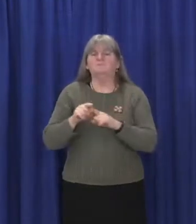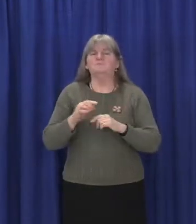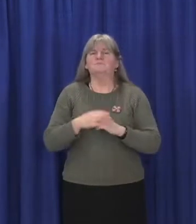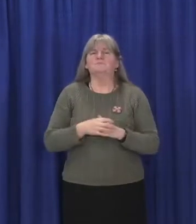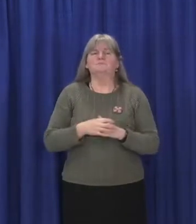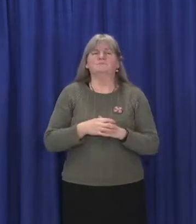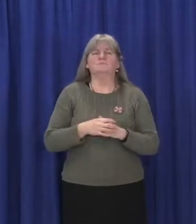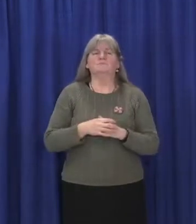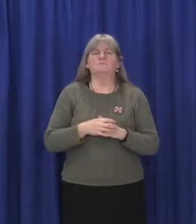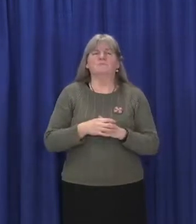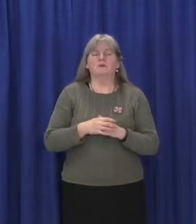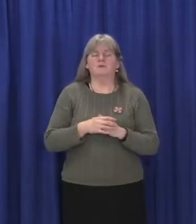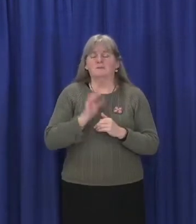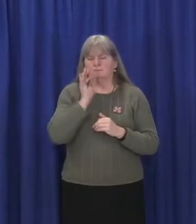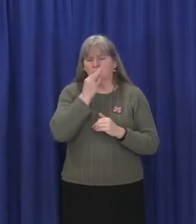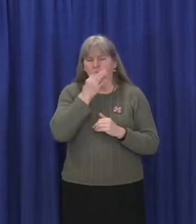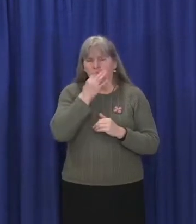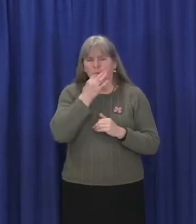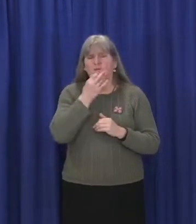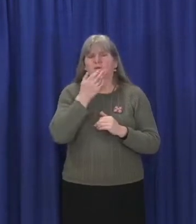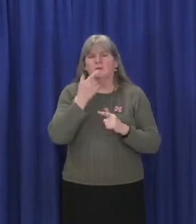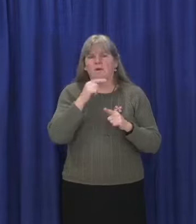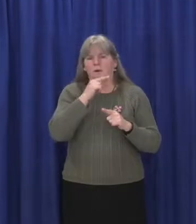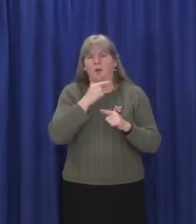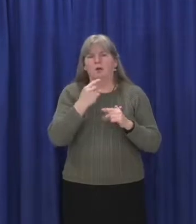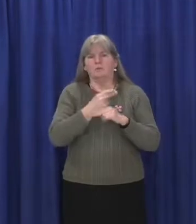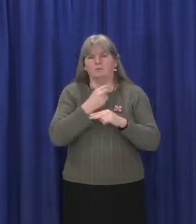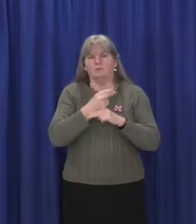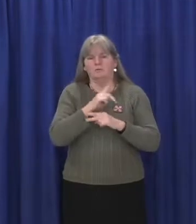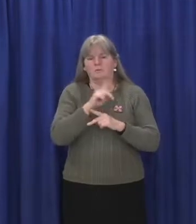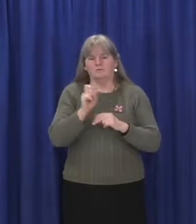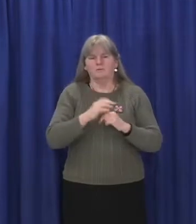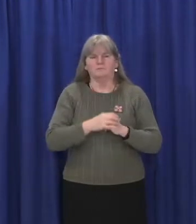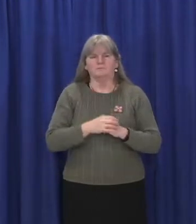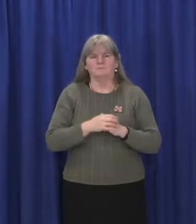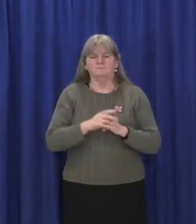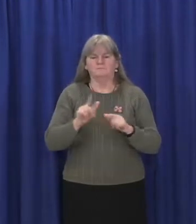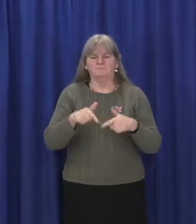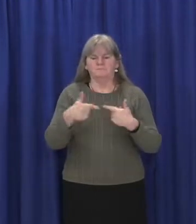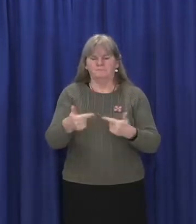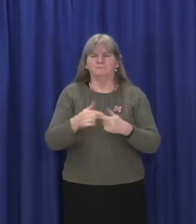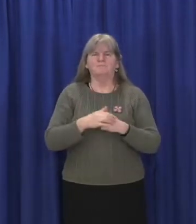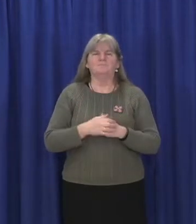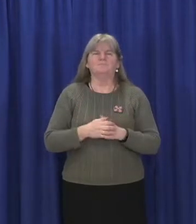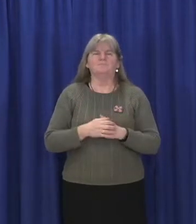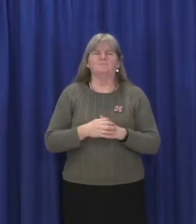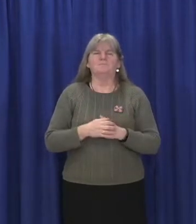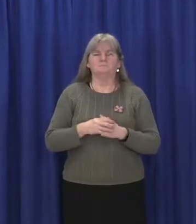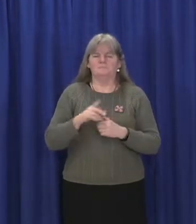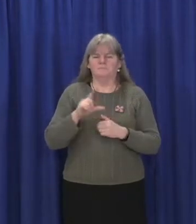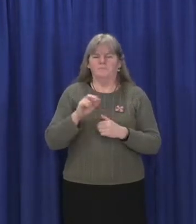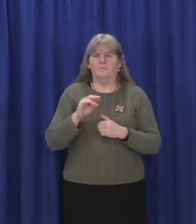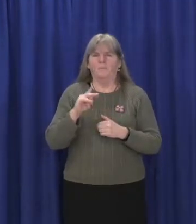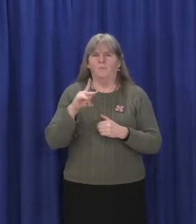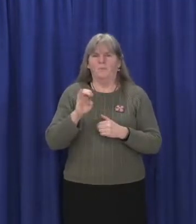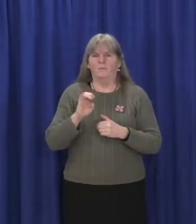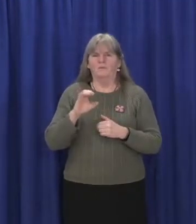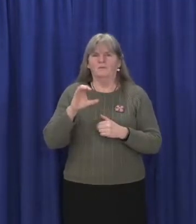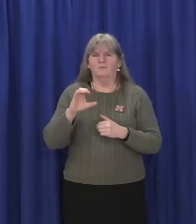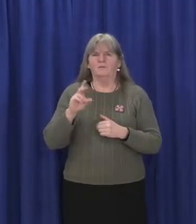to mute and unmute yourselves. We will now go to the phone lines. And we will start with Luke at CKRW.